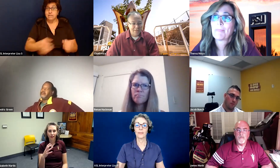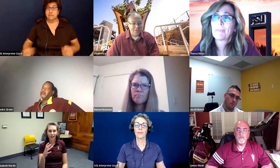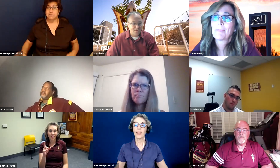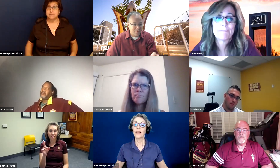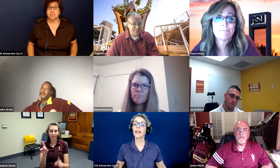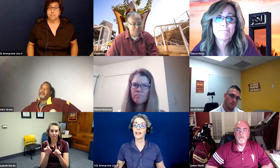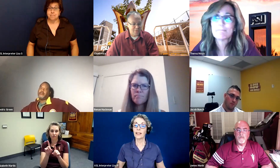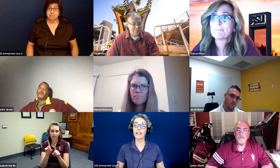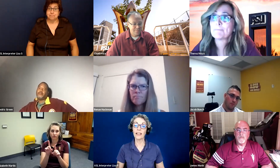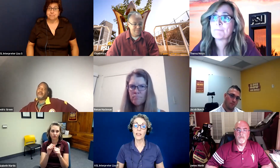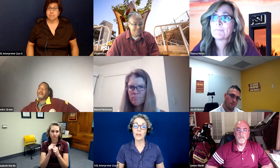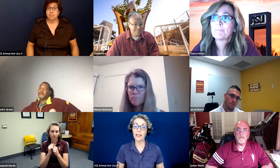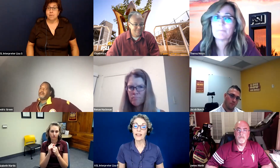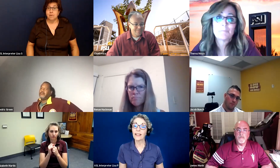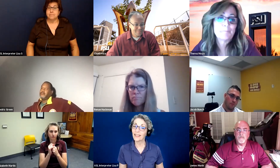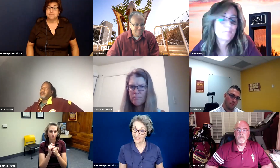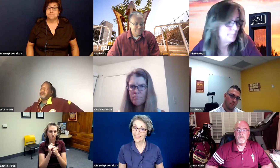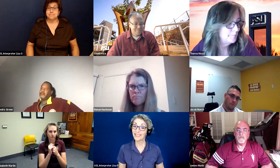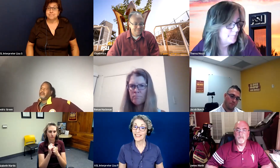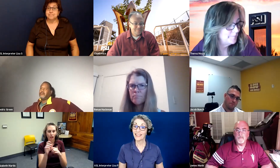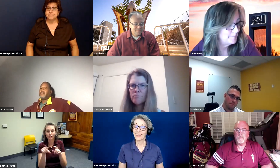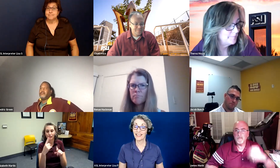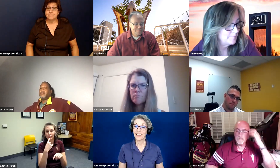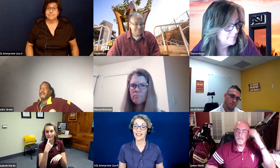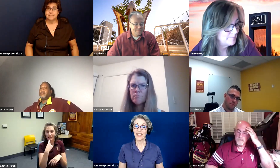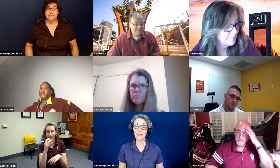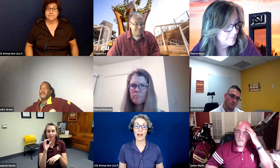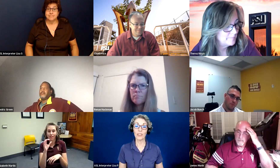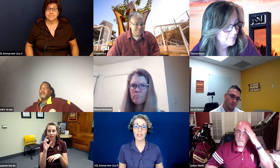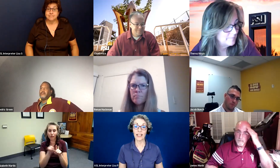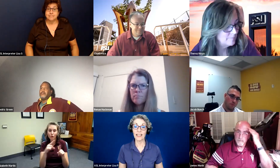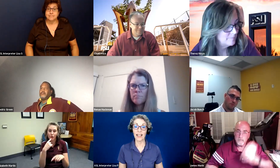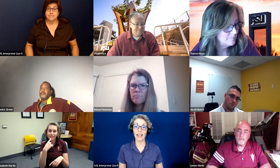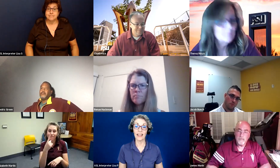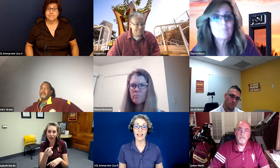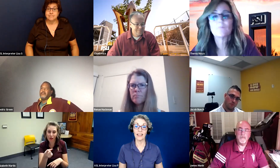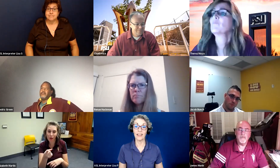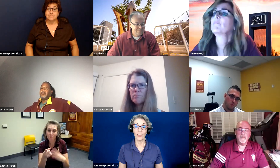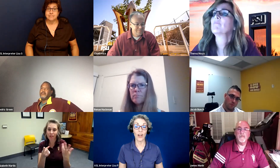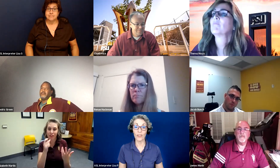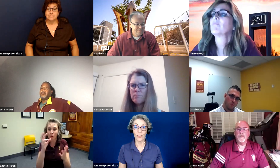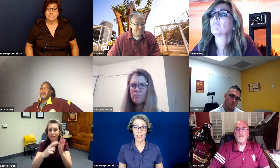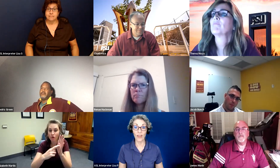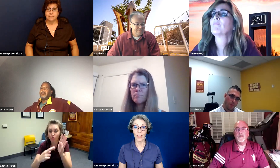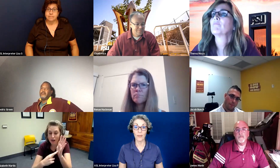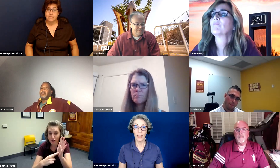Thank you, Elizabeth. (mumbles) Elizabeth. I would just like to say that you can also tell them